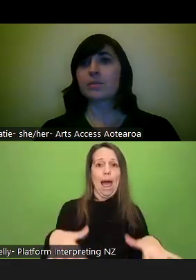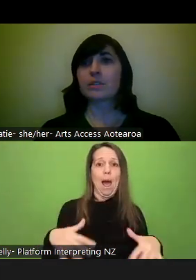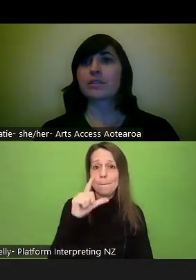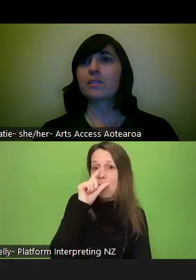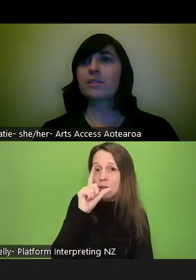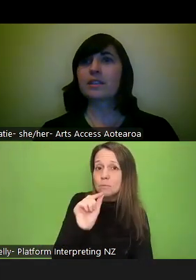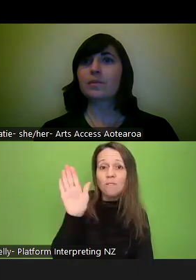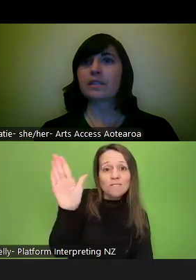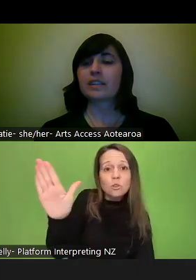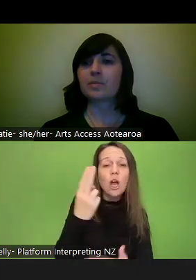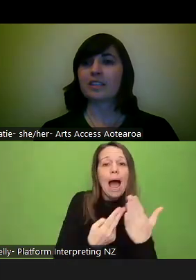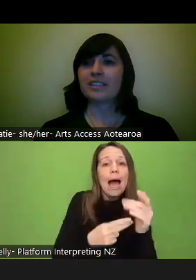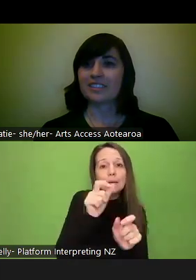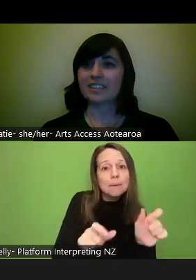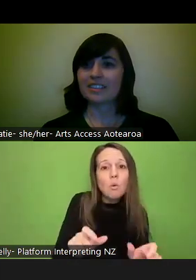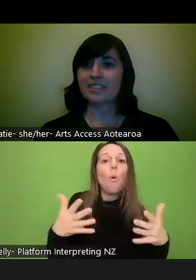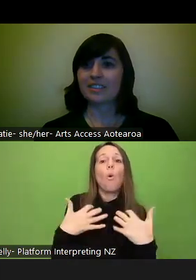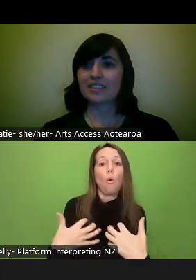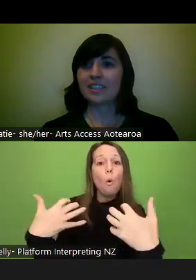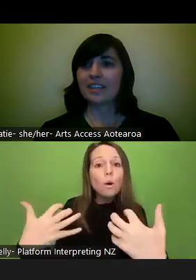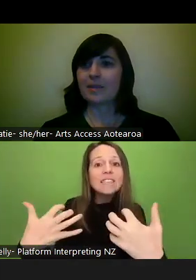who are excluded when accessibility is not considered.